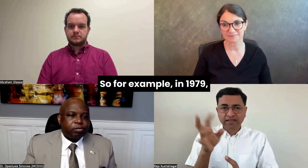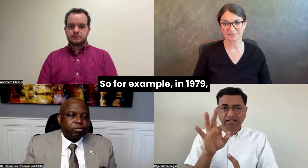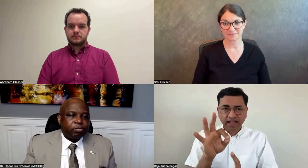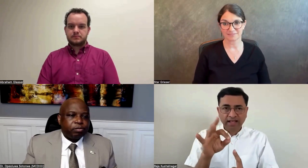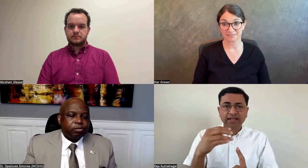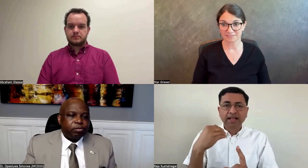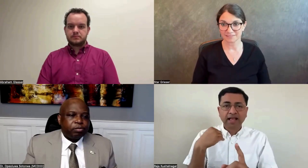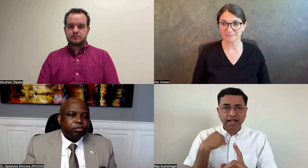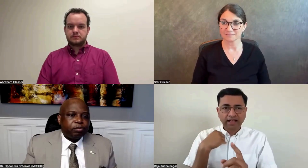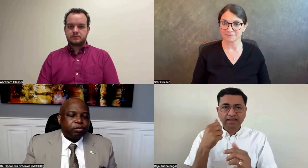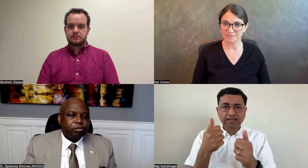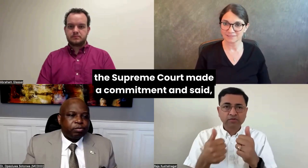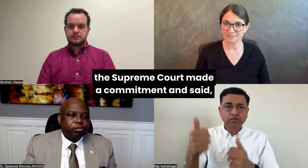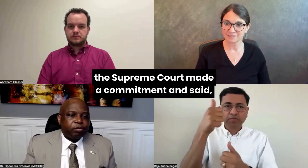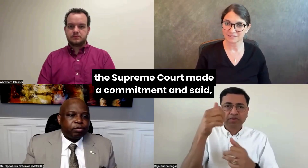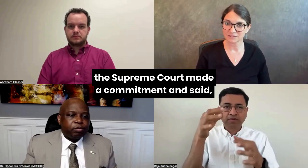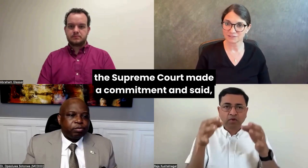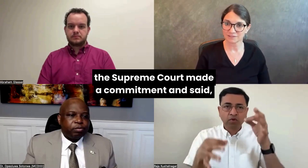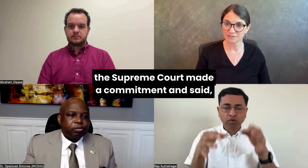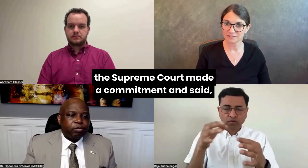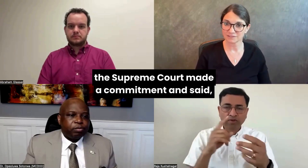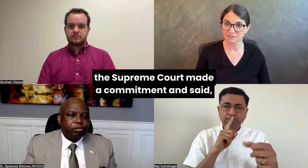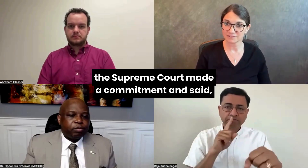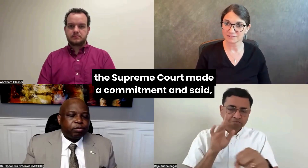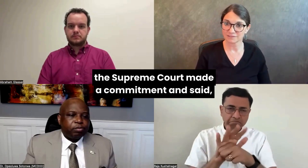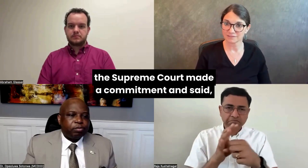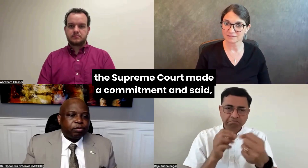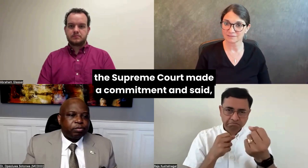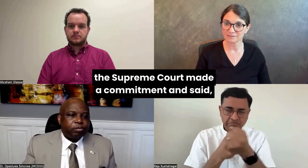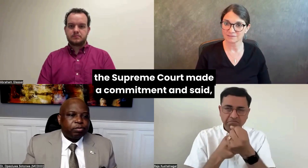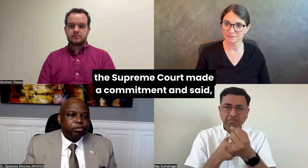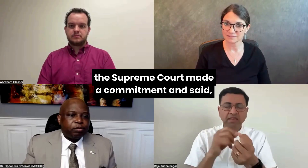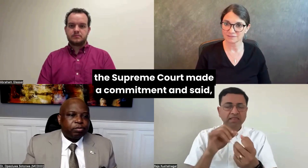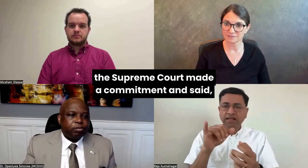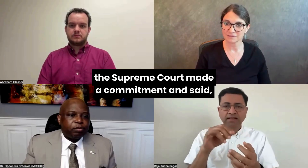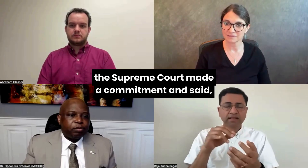the Supreme Court made a commitment and said,